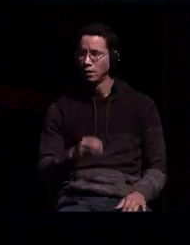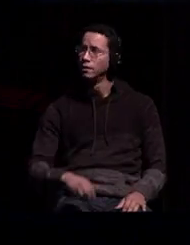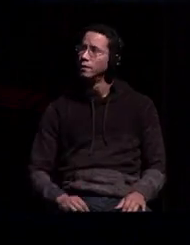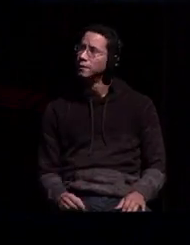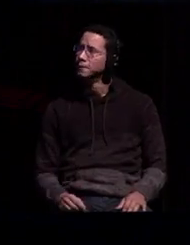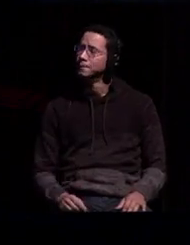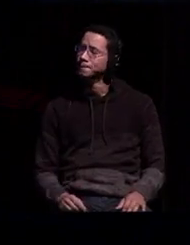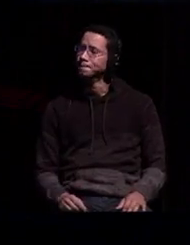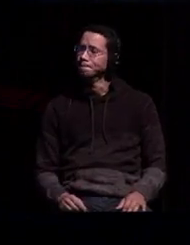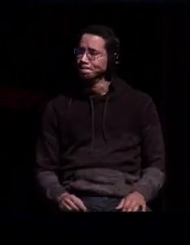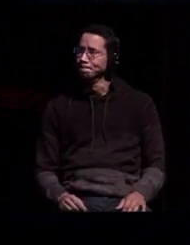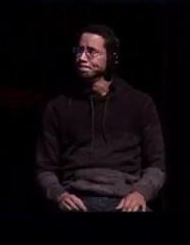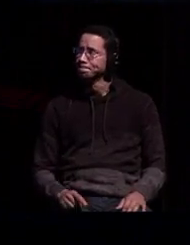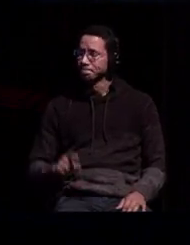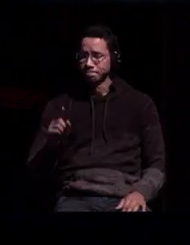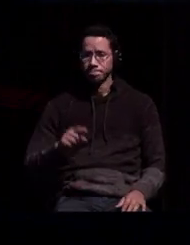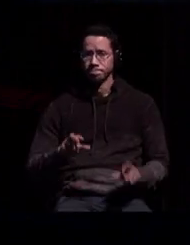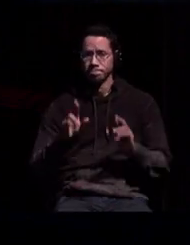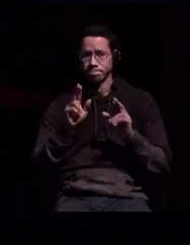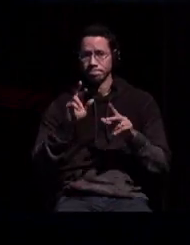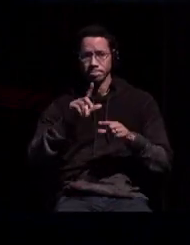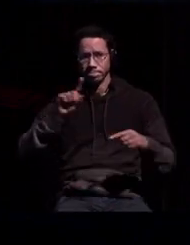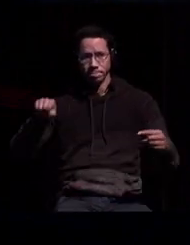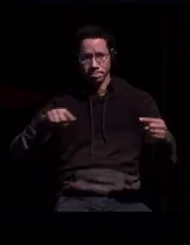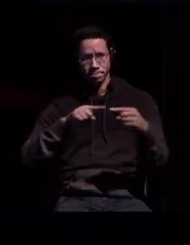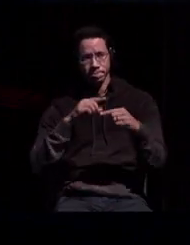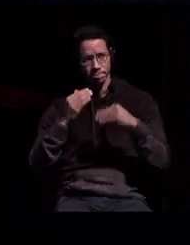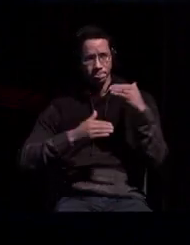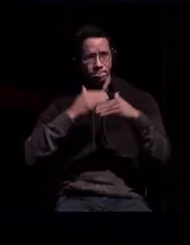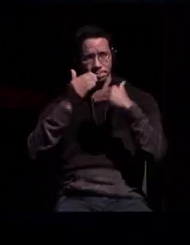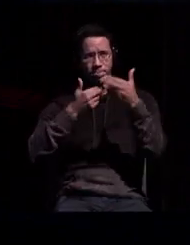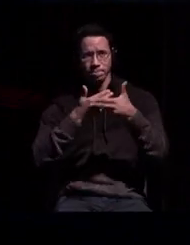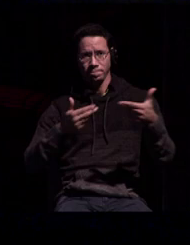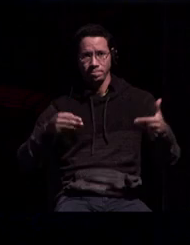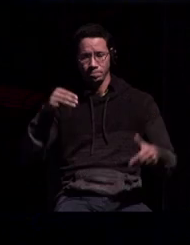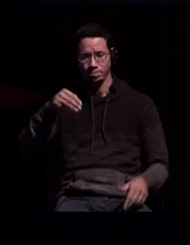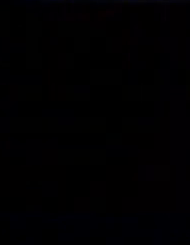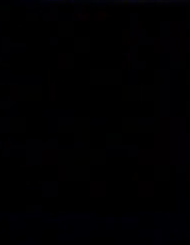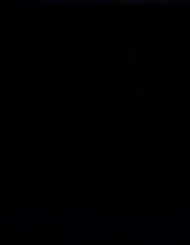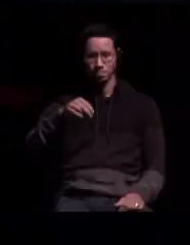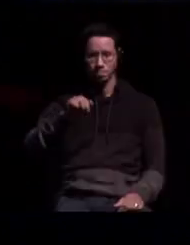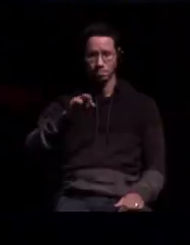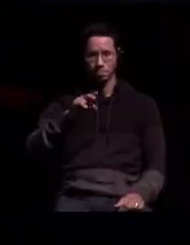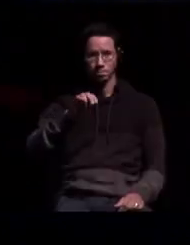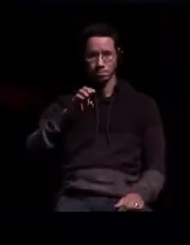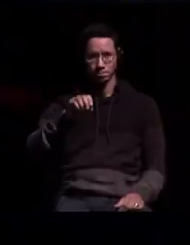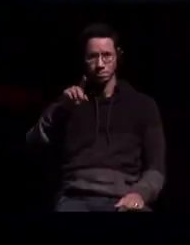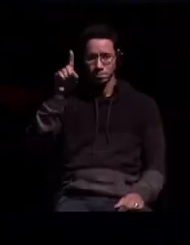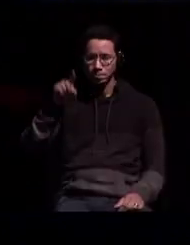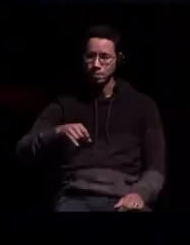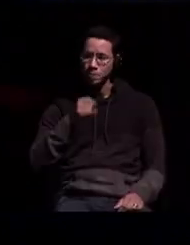The Millennium Development Goals analyze sustainable development in gender analysis,